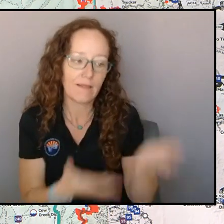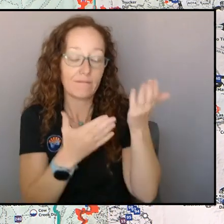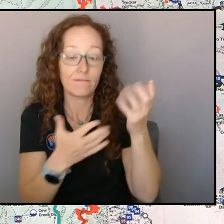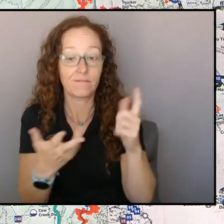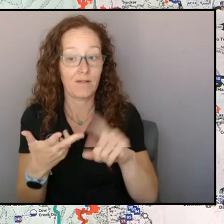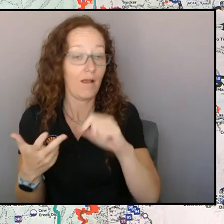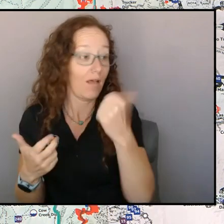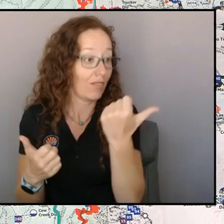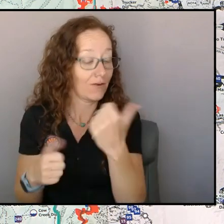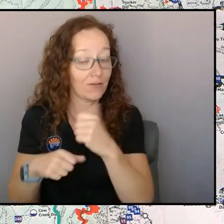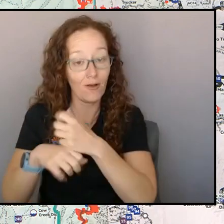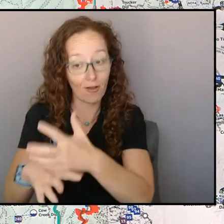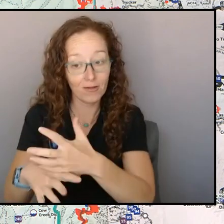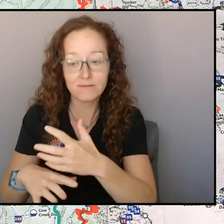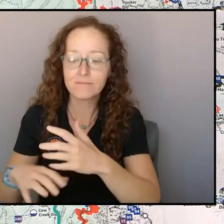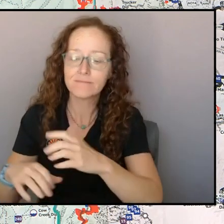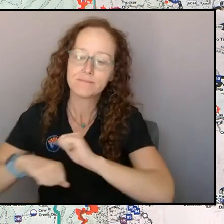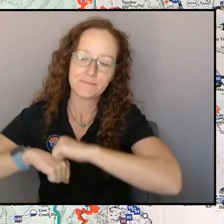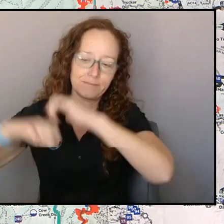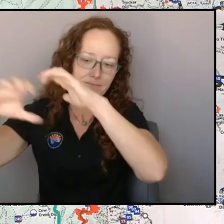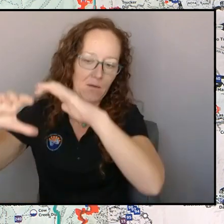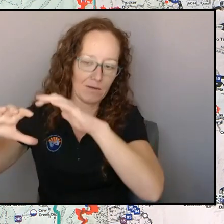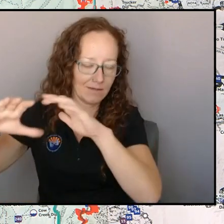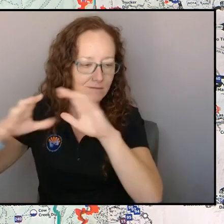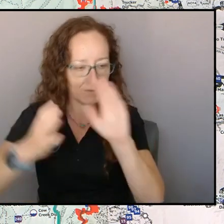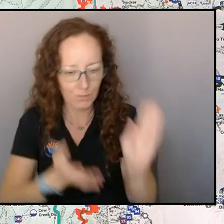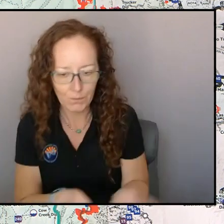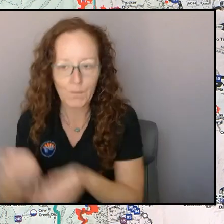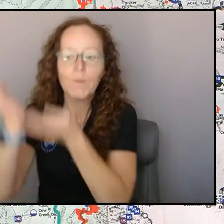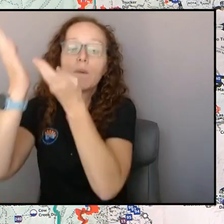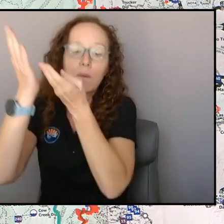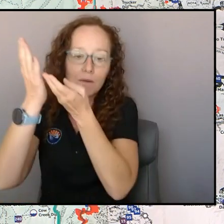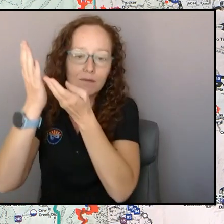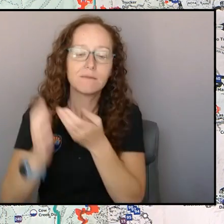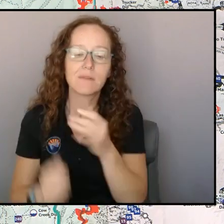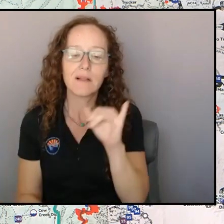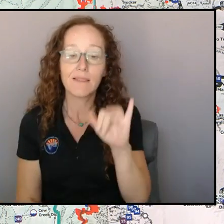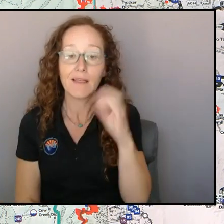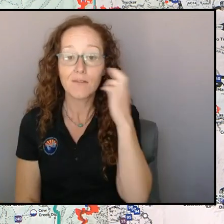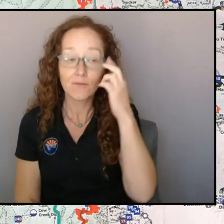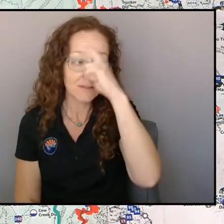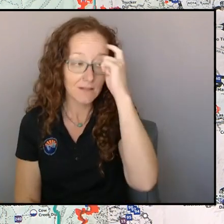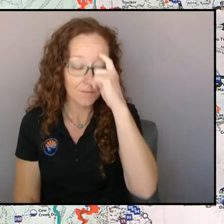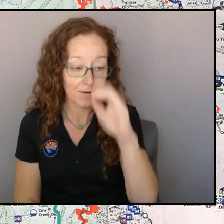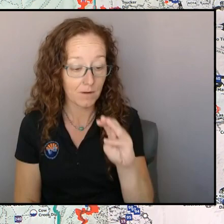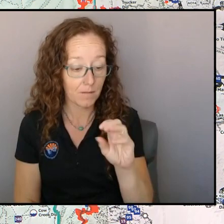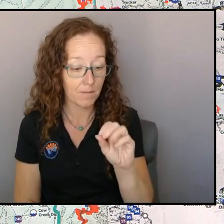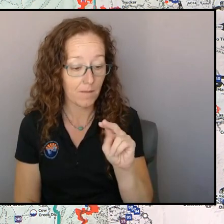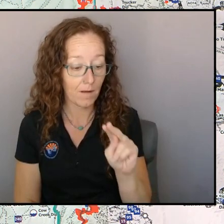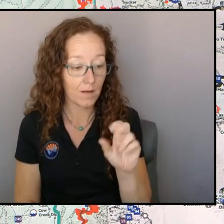a form of lift and that's why we see in the monsoon season, so many thunderstorms forming over the high terrain because